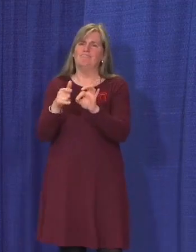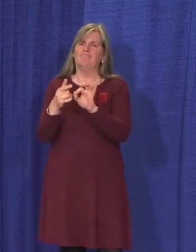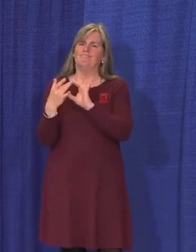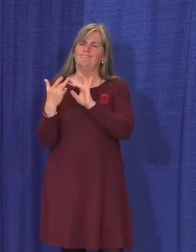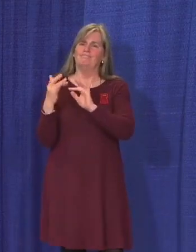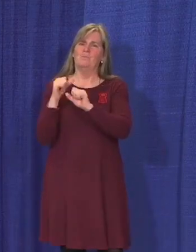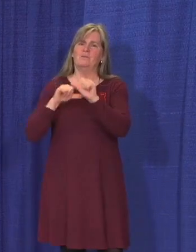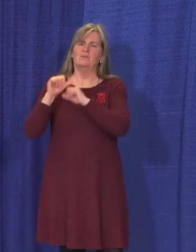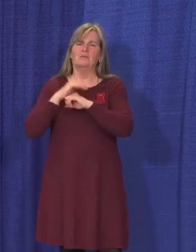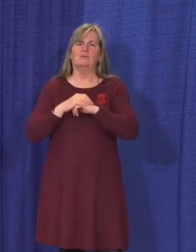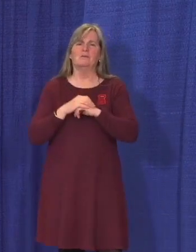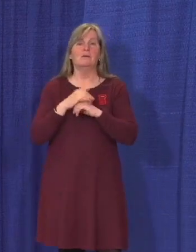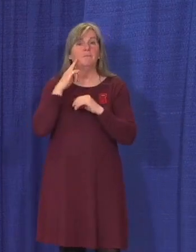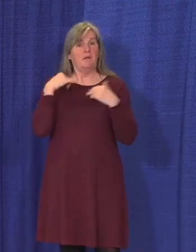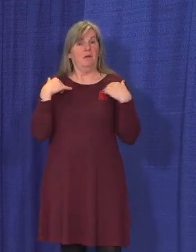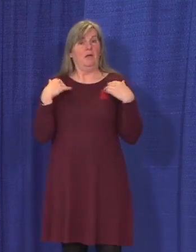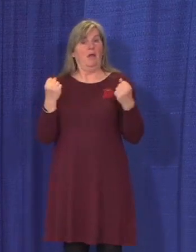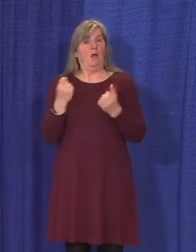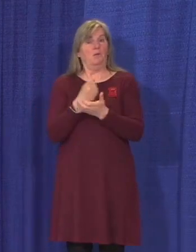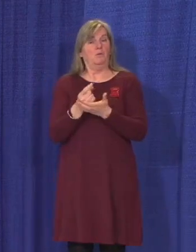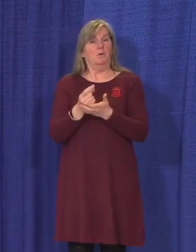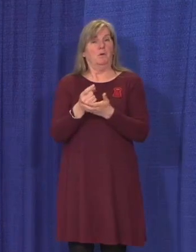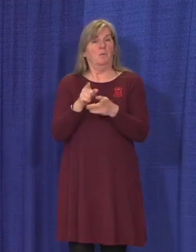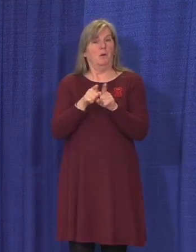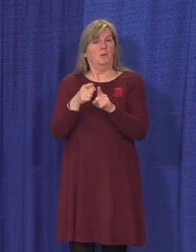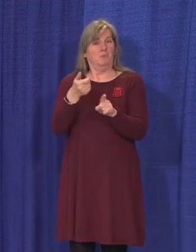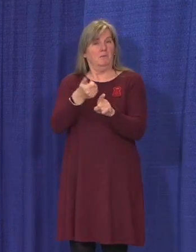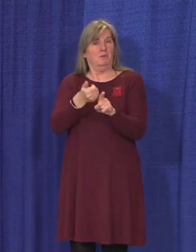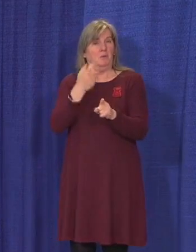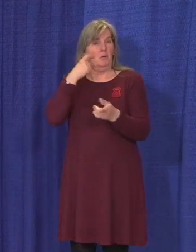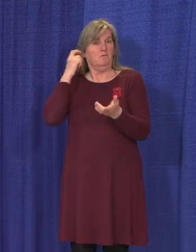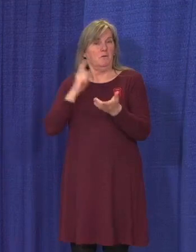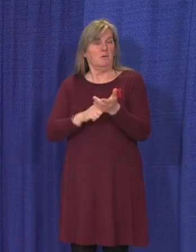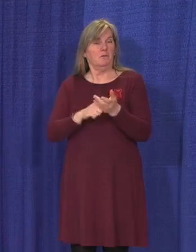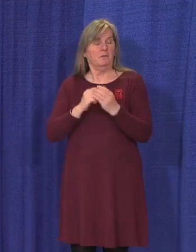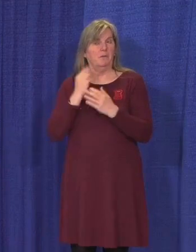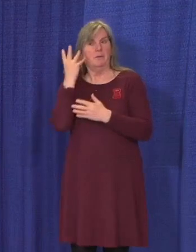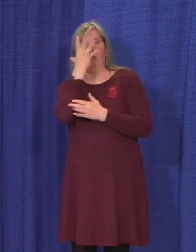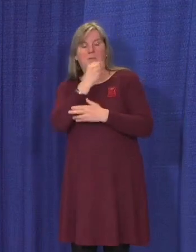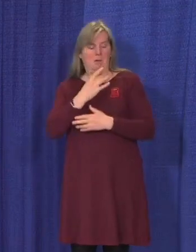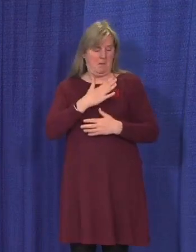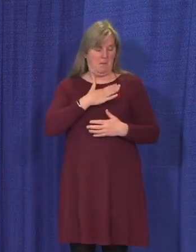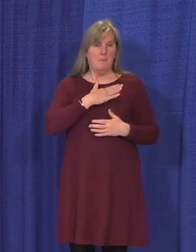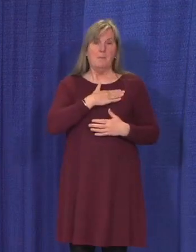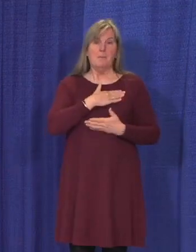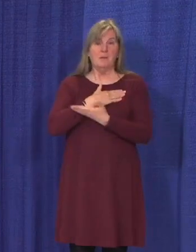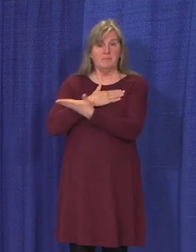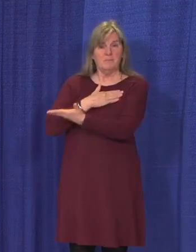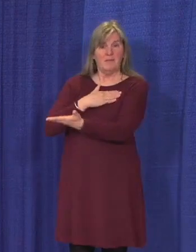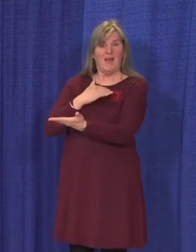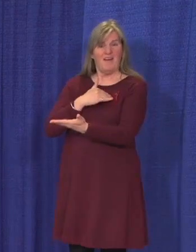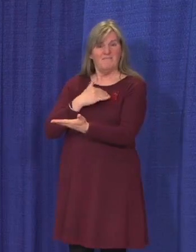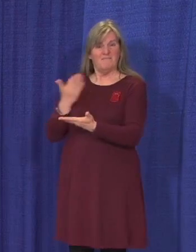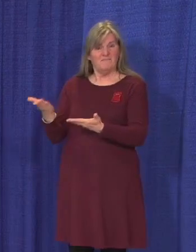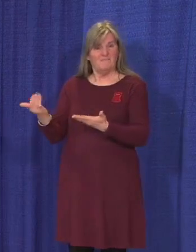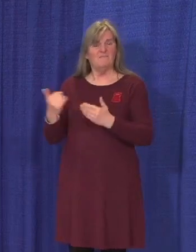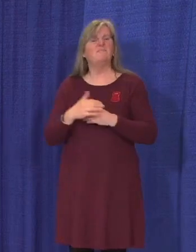I want to thank all Yukoners who take the time to check in on friends and colleagues, neighbours and family.